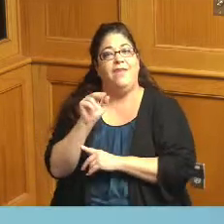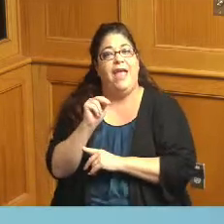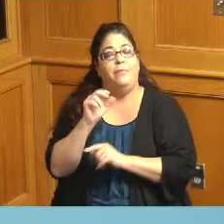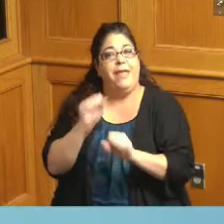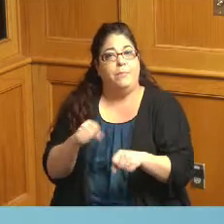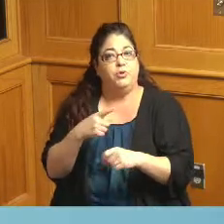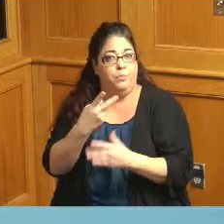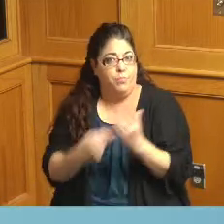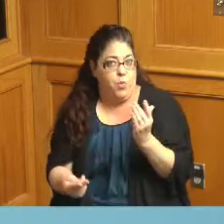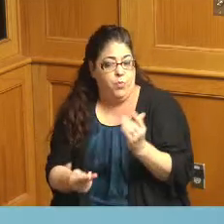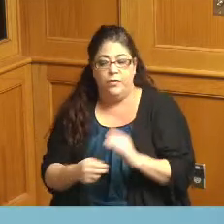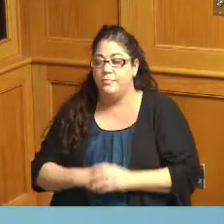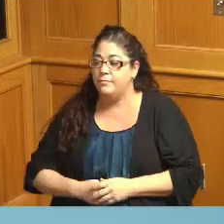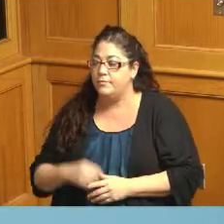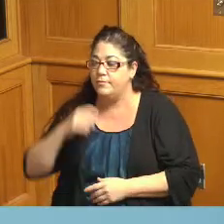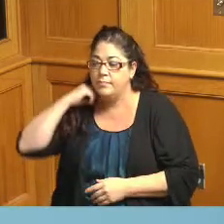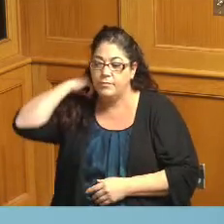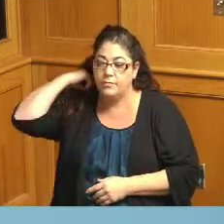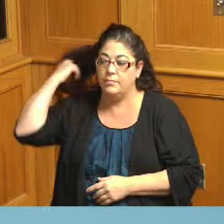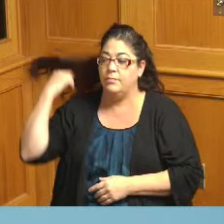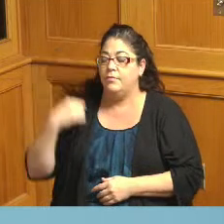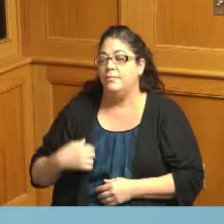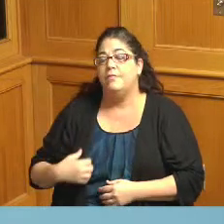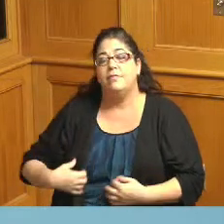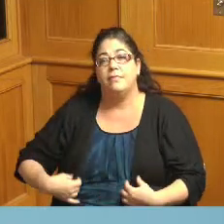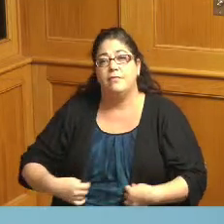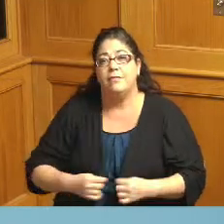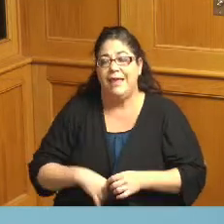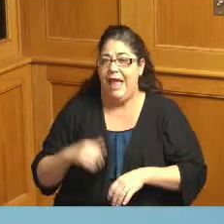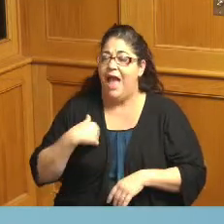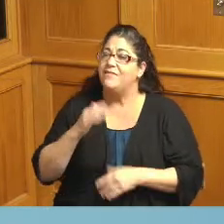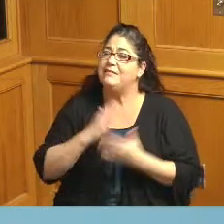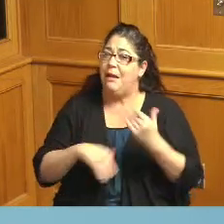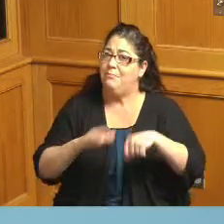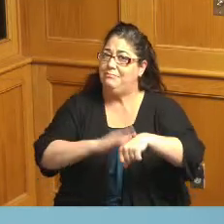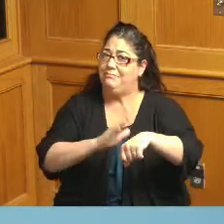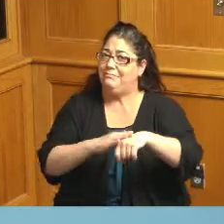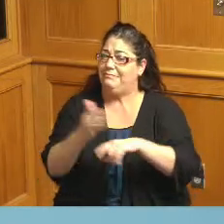we do have a couple of ongoing challenges we wanted the flag for the Board primarily